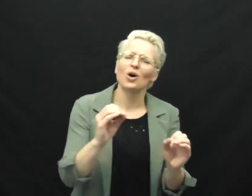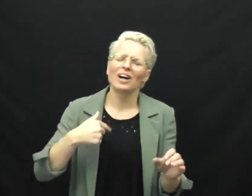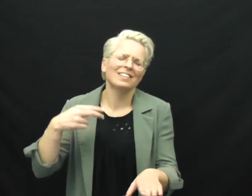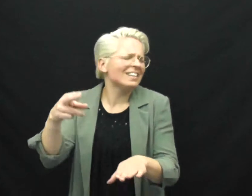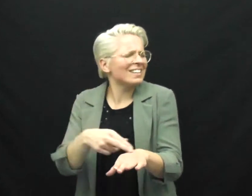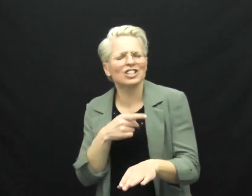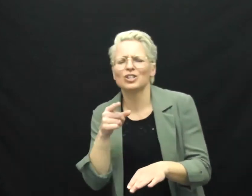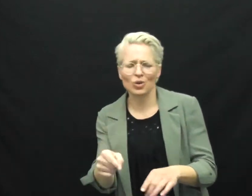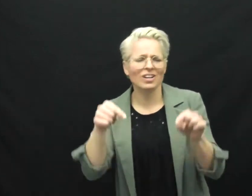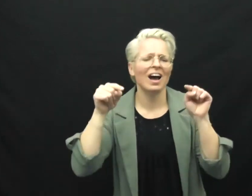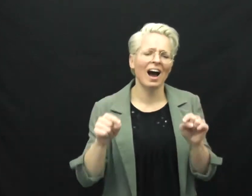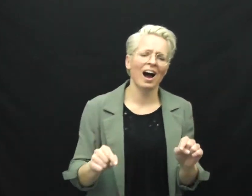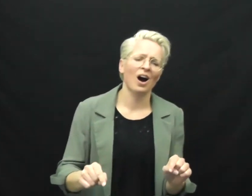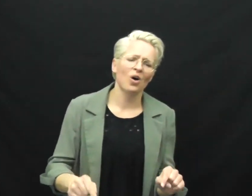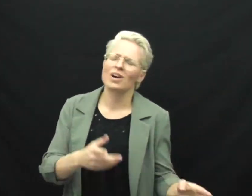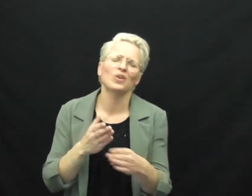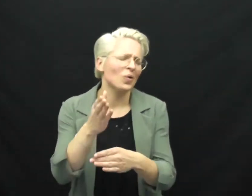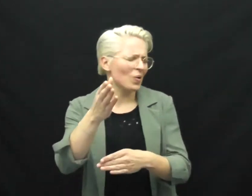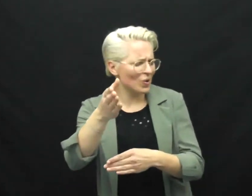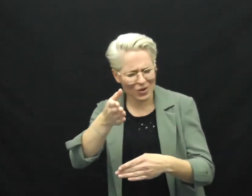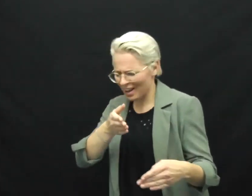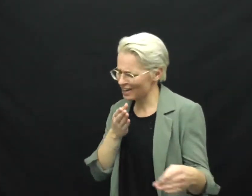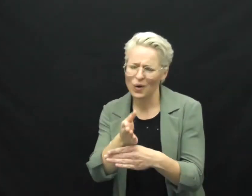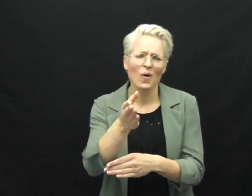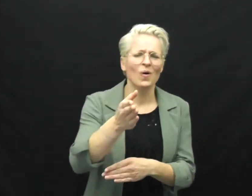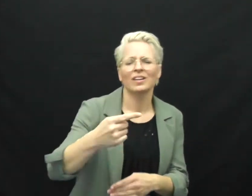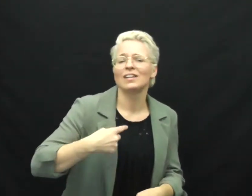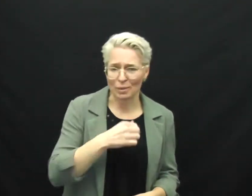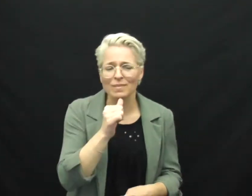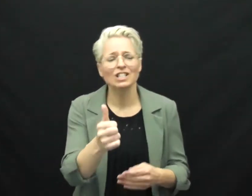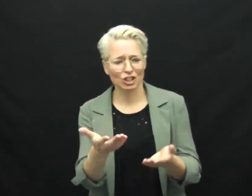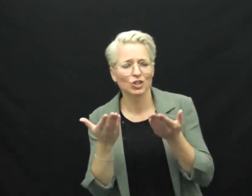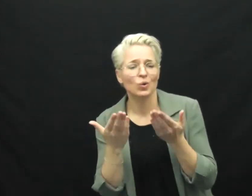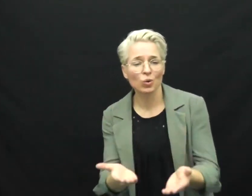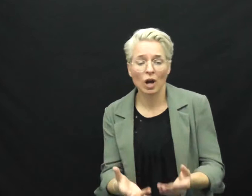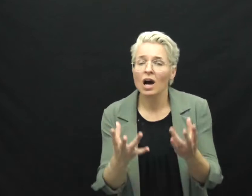Oh, I need you now And on, and on, I miss you